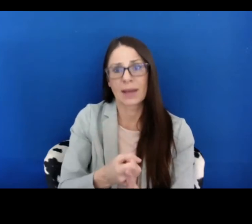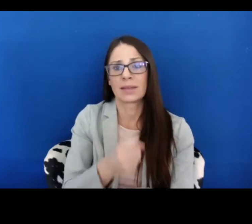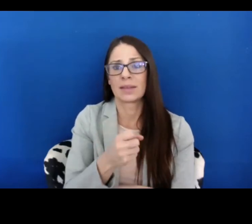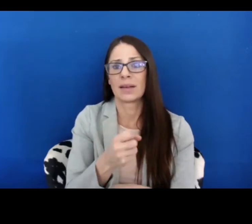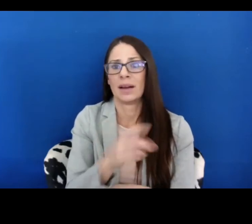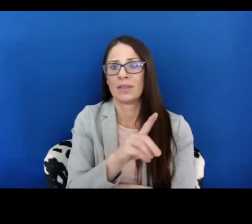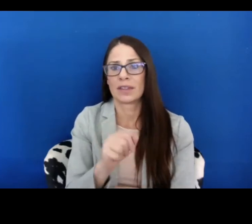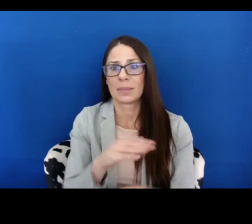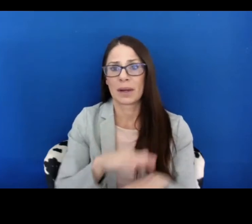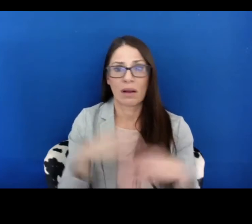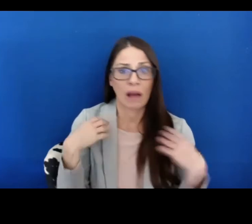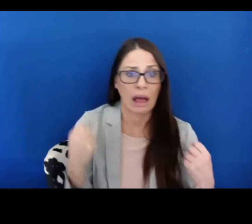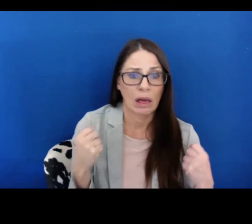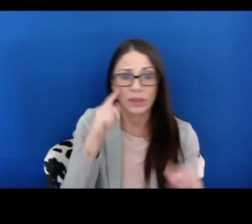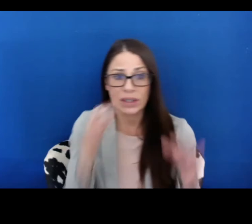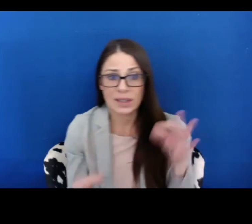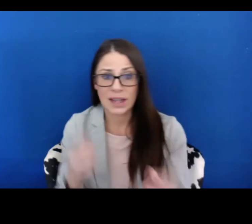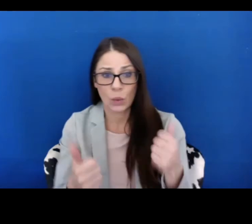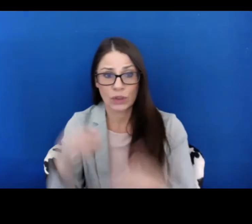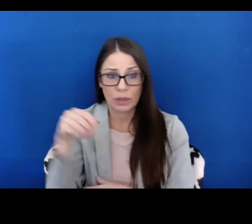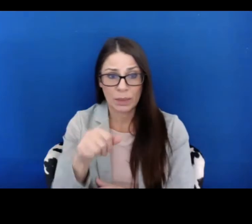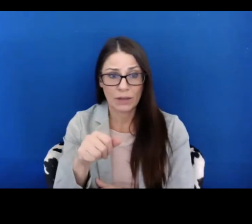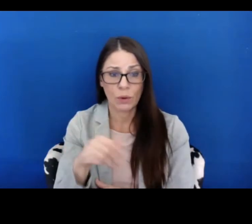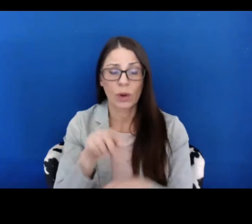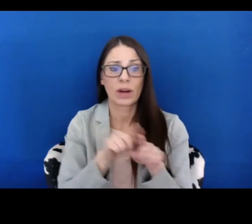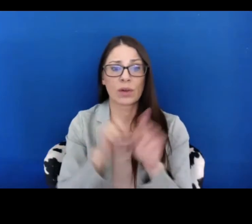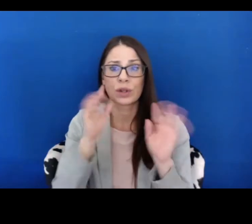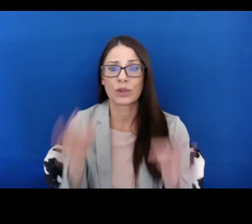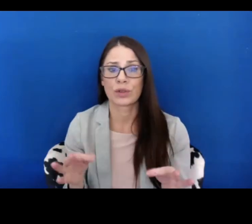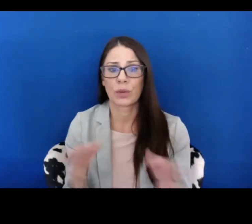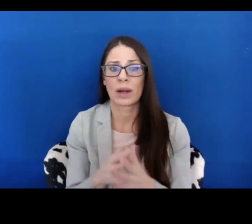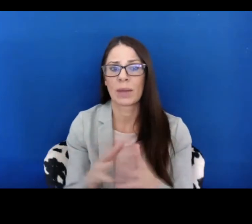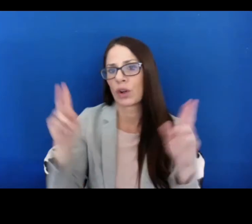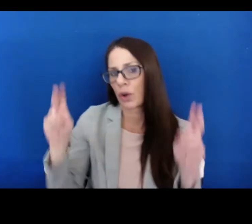what to pay for and to determine how much you know, quote, worst It is to be in a disabled